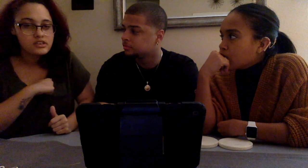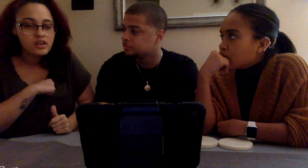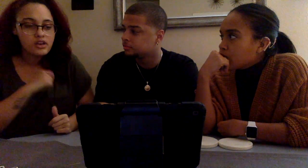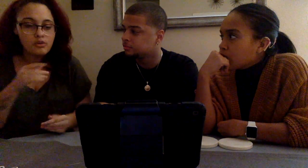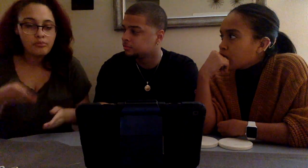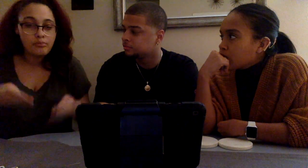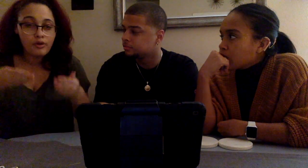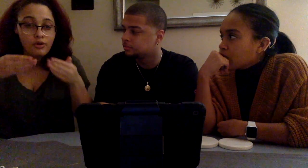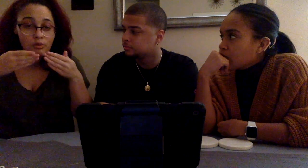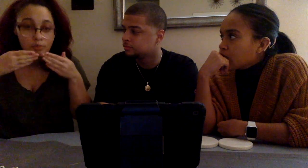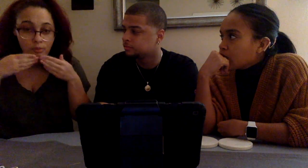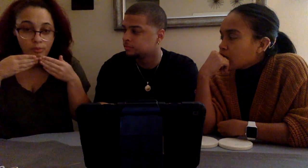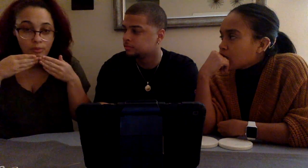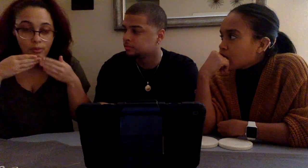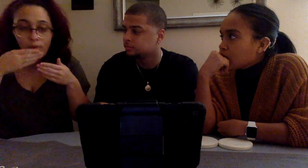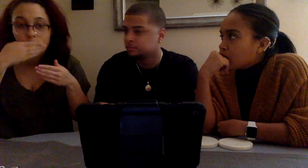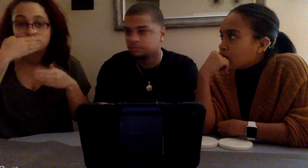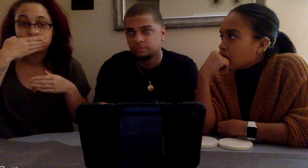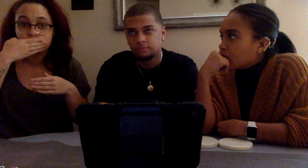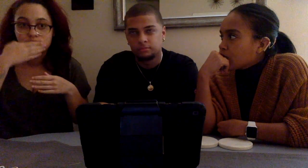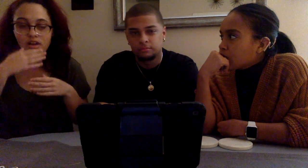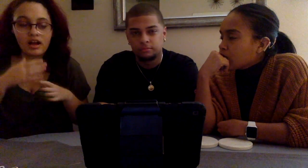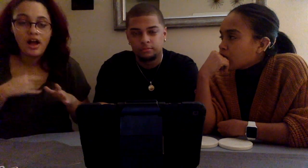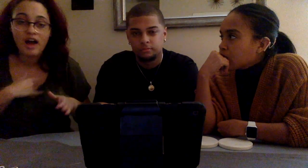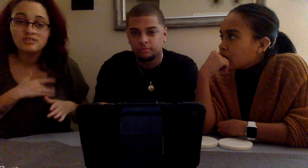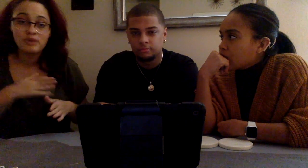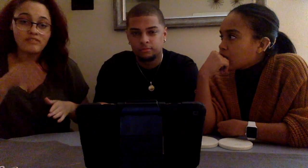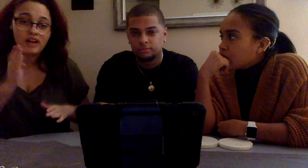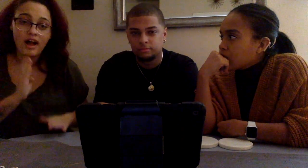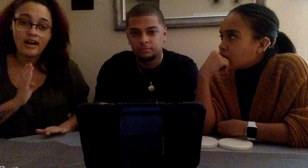who covered her mouth with a clipboard. I swear to god...